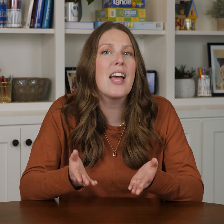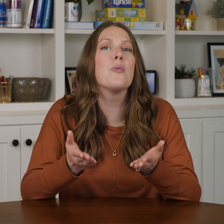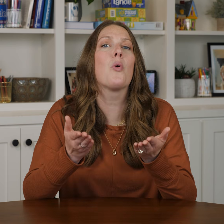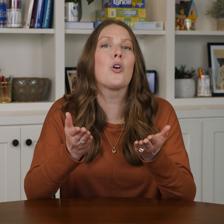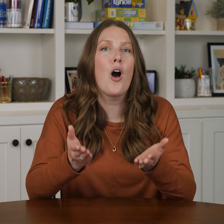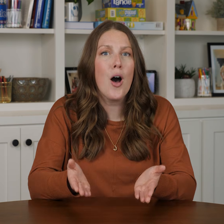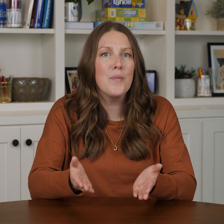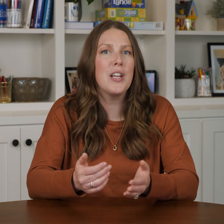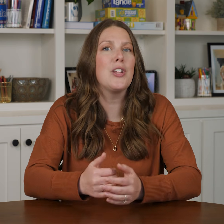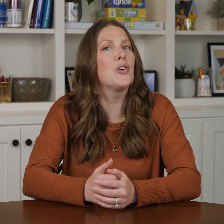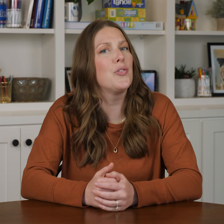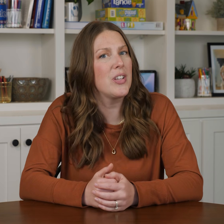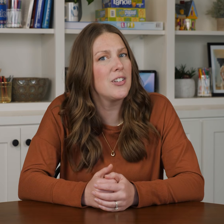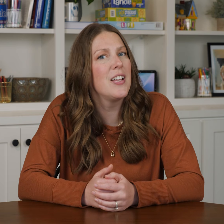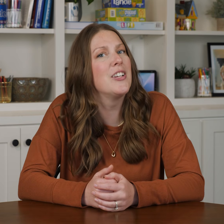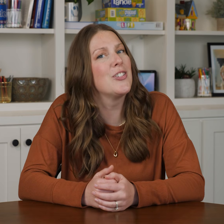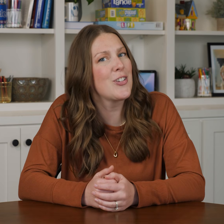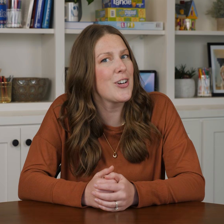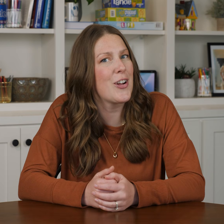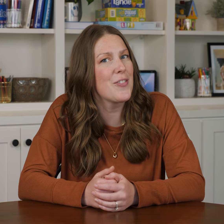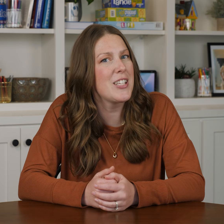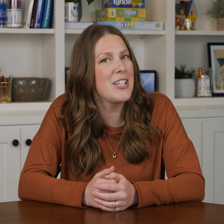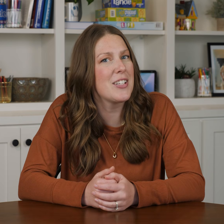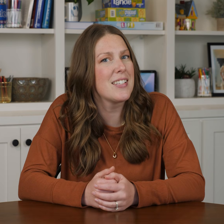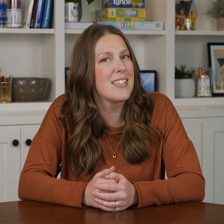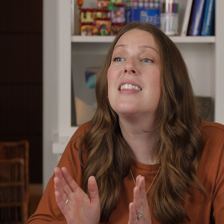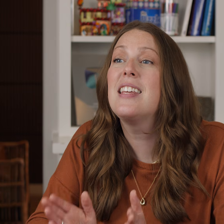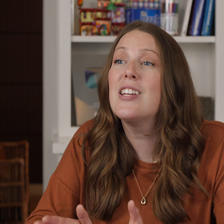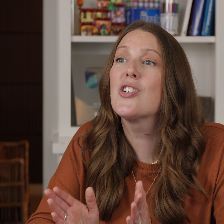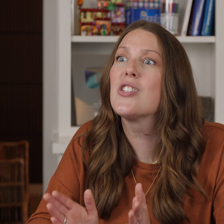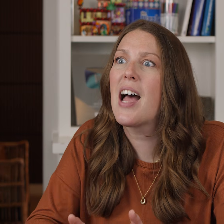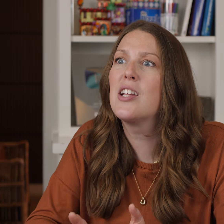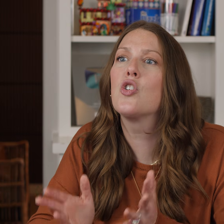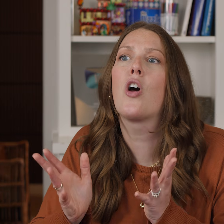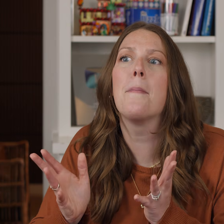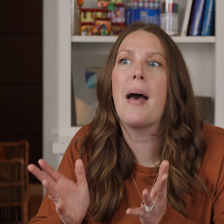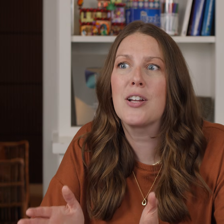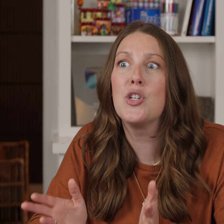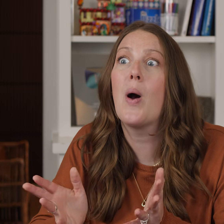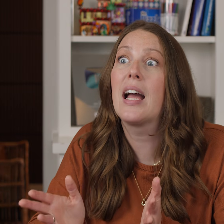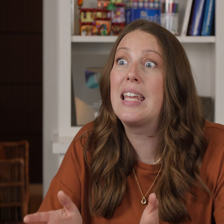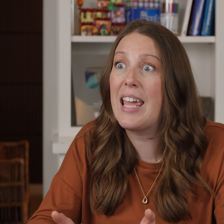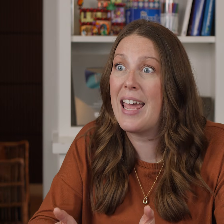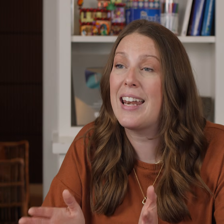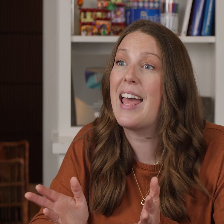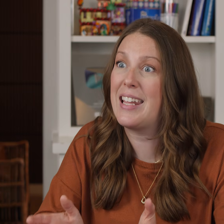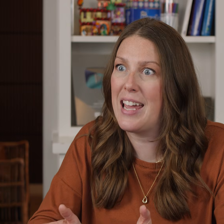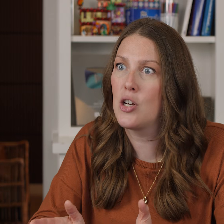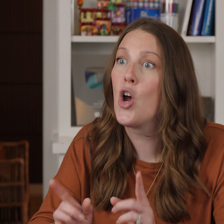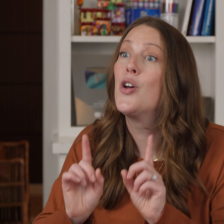and the more confident you'll feel starting conversations These are signs you come back to again and again.